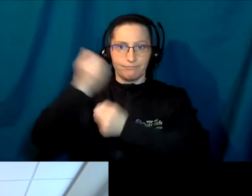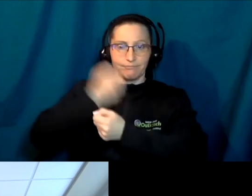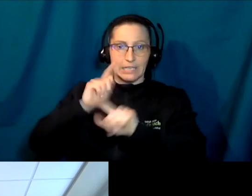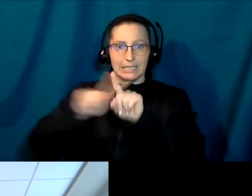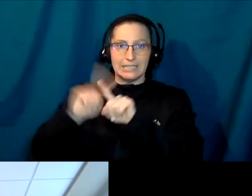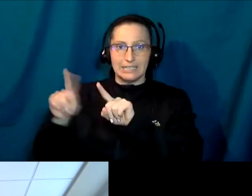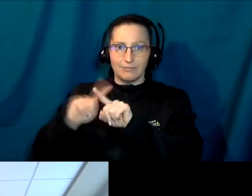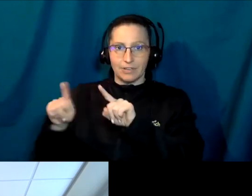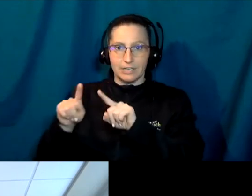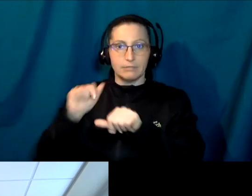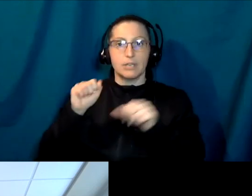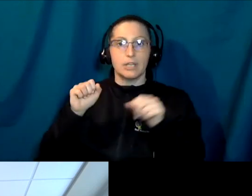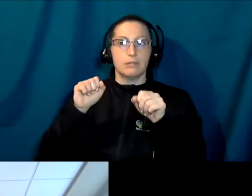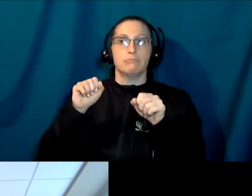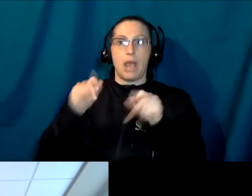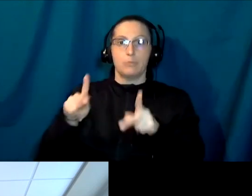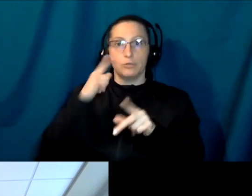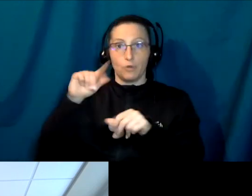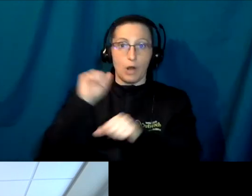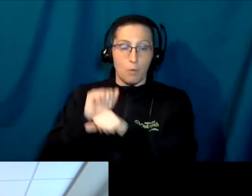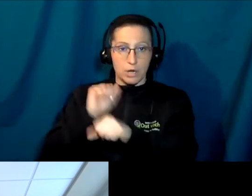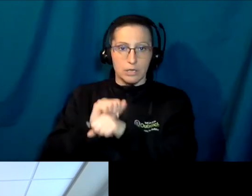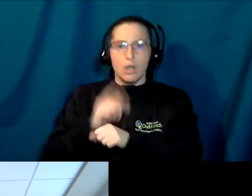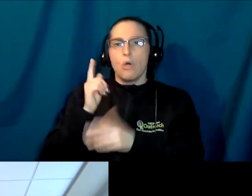employment opportunities, just to say, what are some of the similarities? What